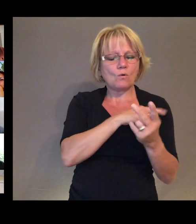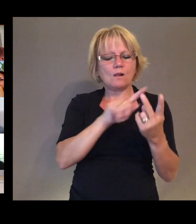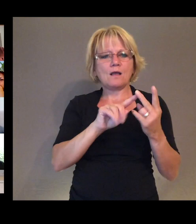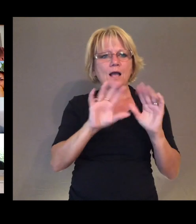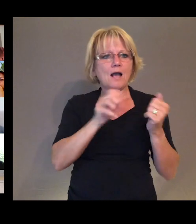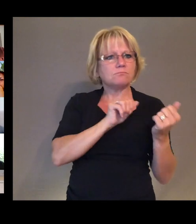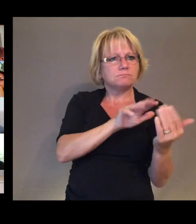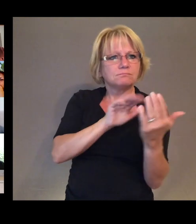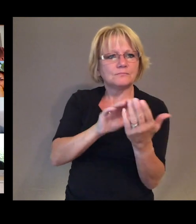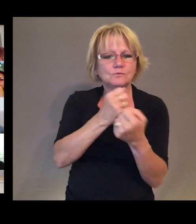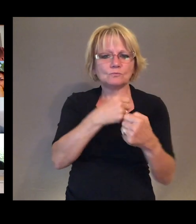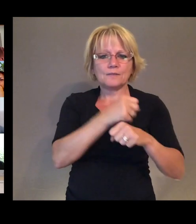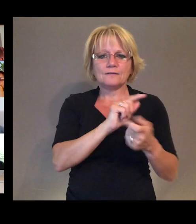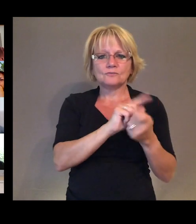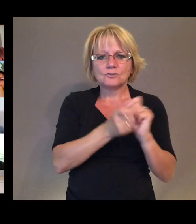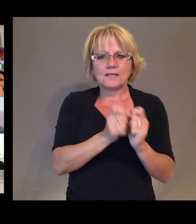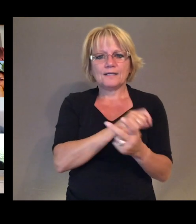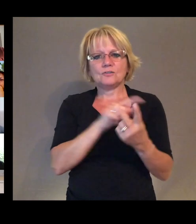How do you make it part of your responsibility as well?